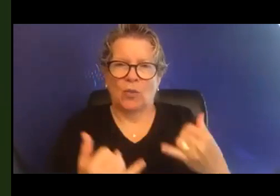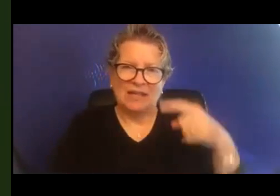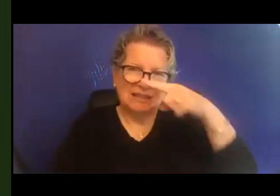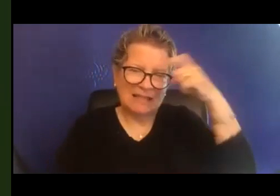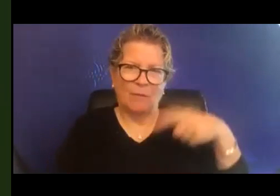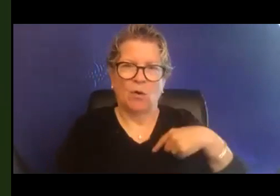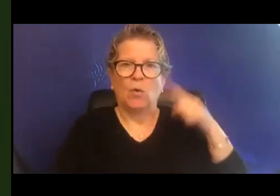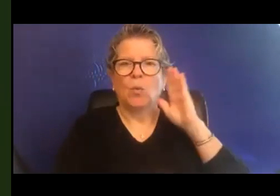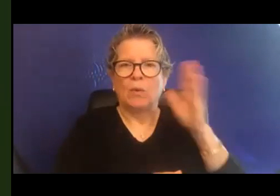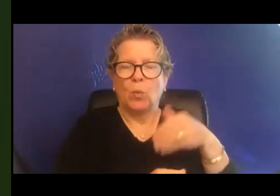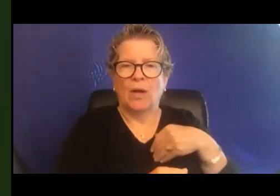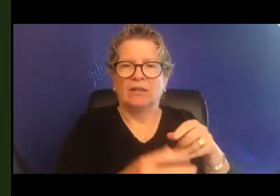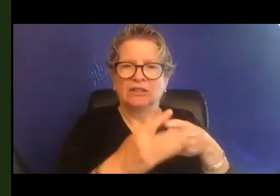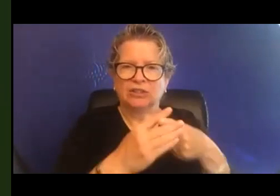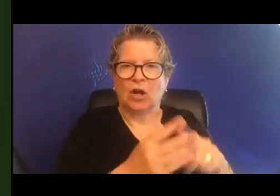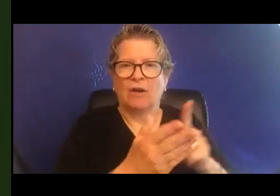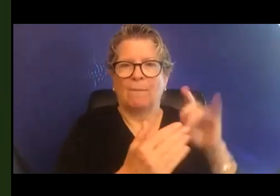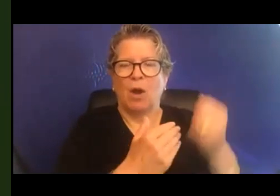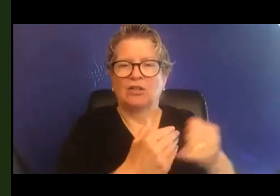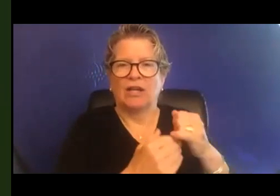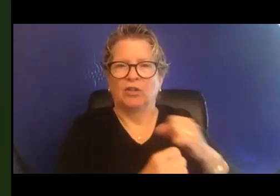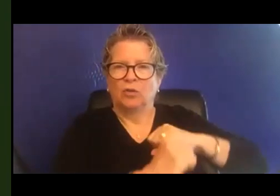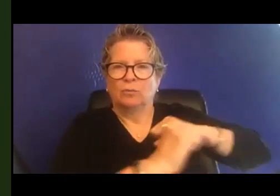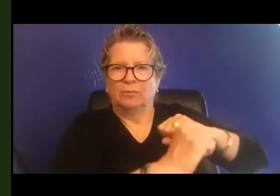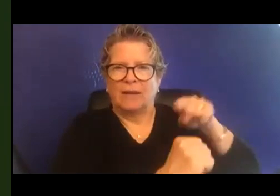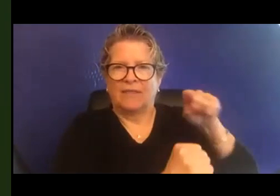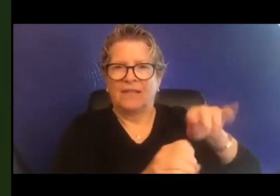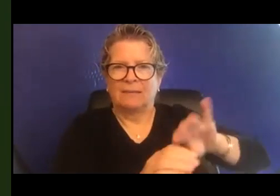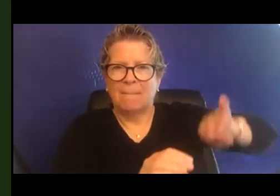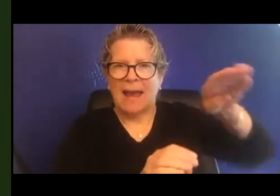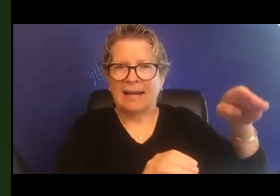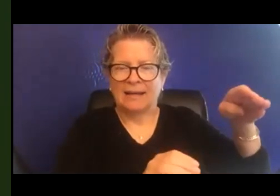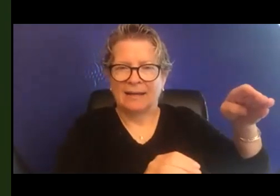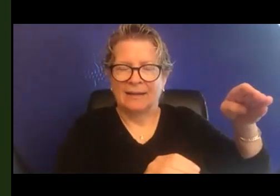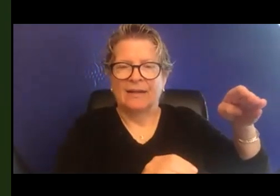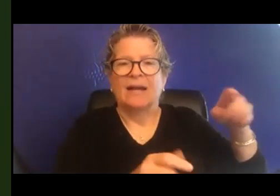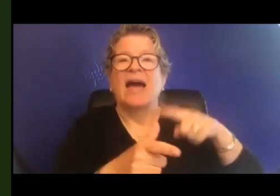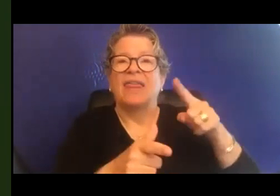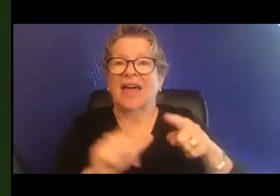The structure here and the pipe will eventually be removed when our new project is in place.